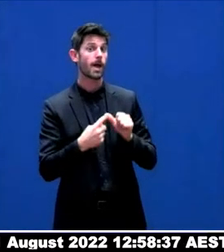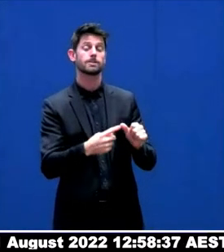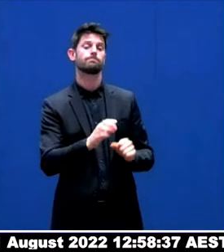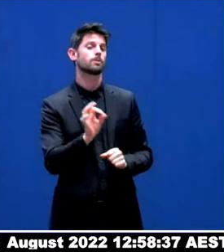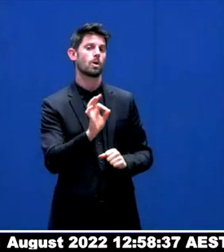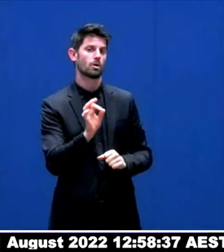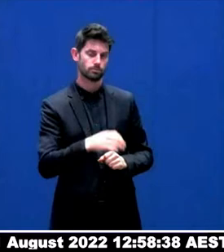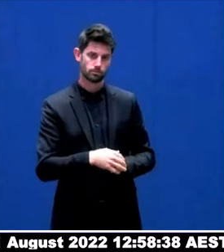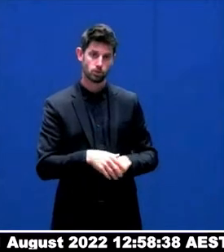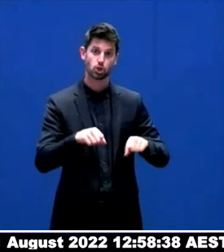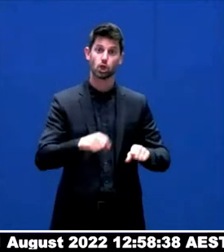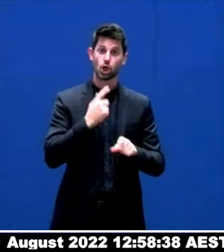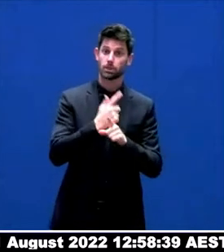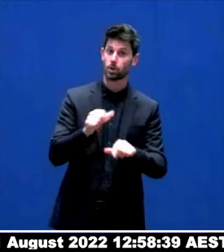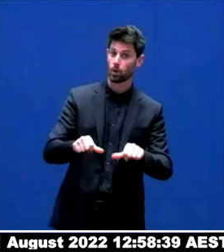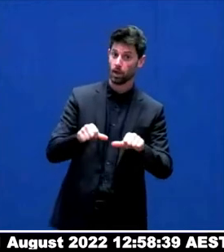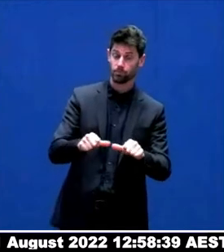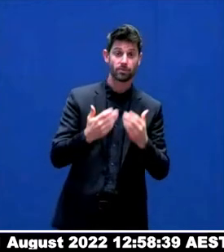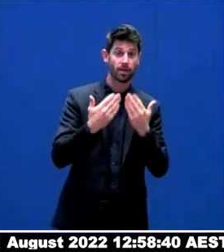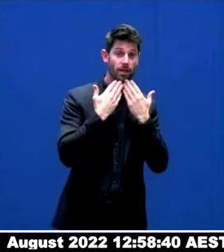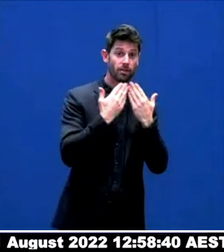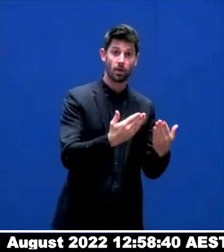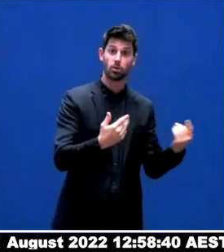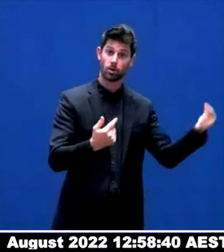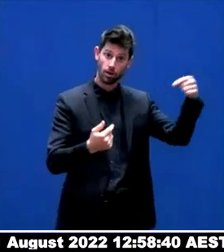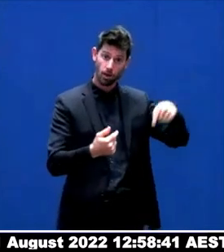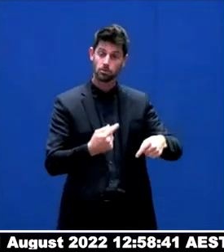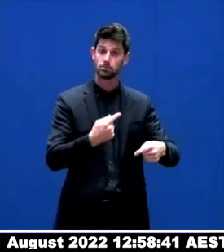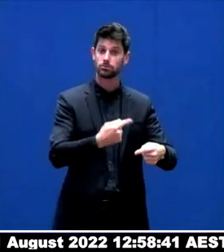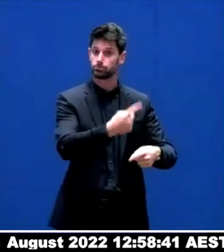Alright. Very good. Thank you very much for your attendance today, and for the